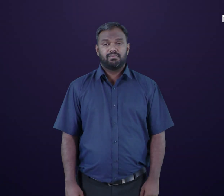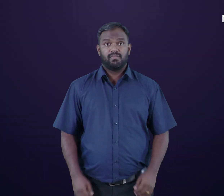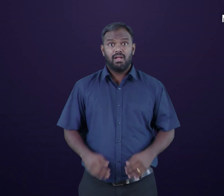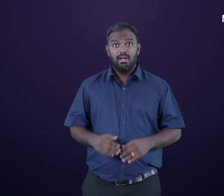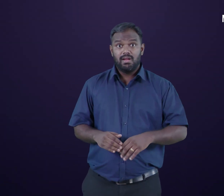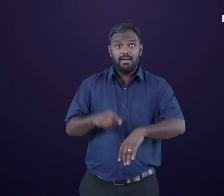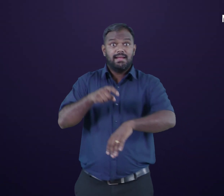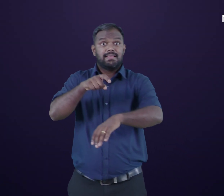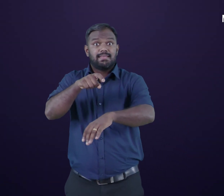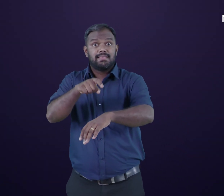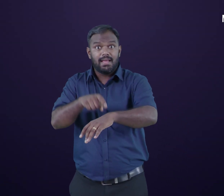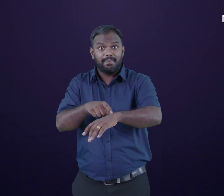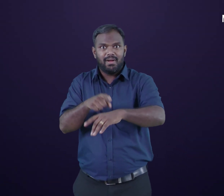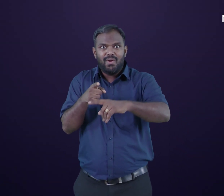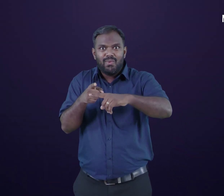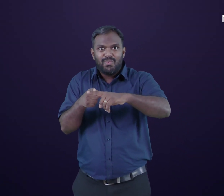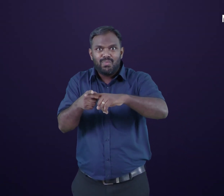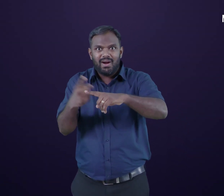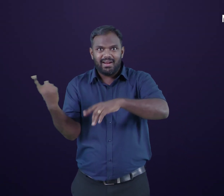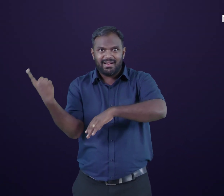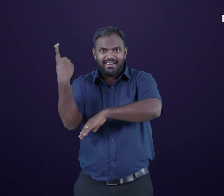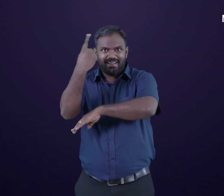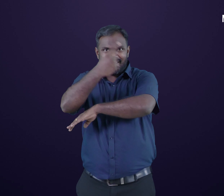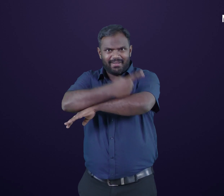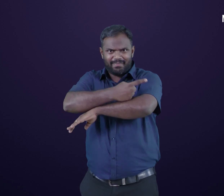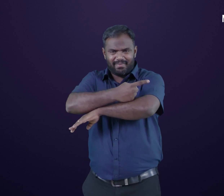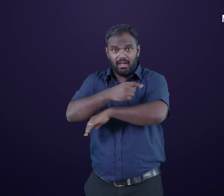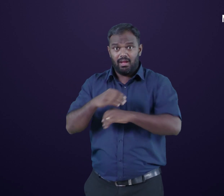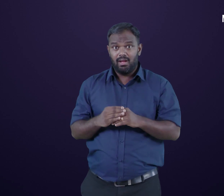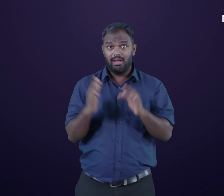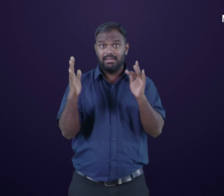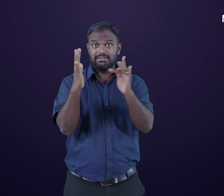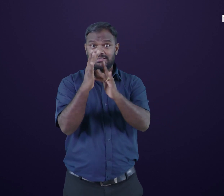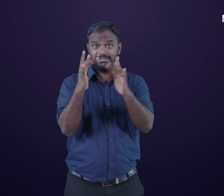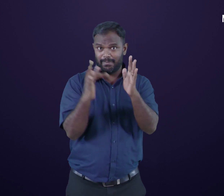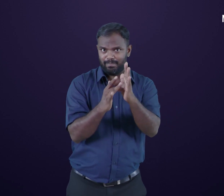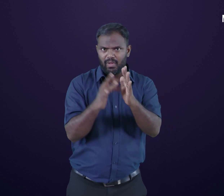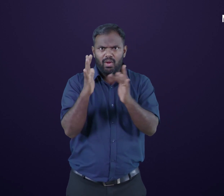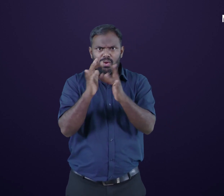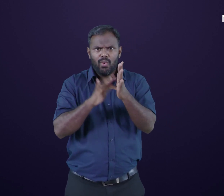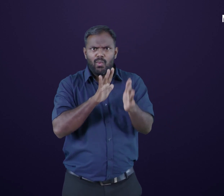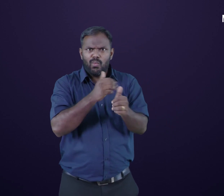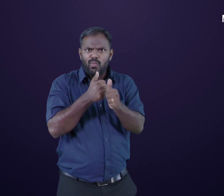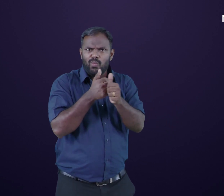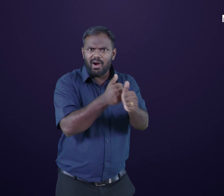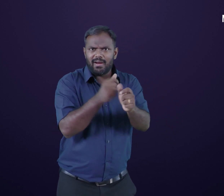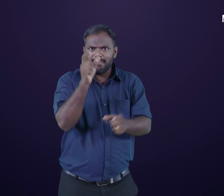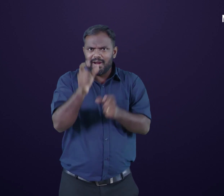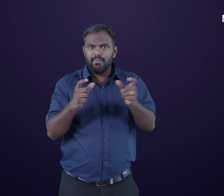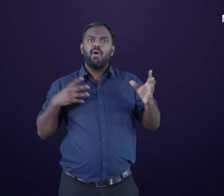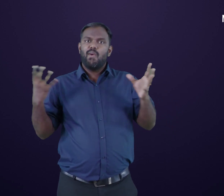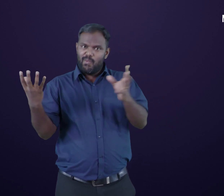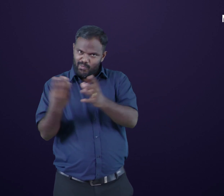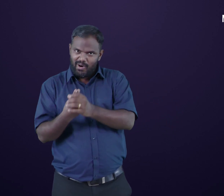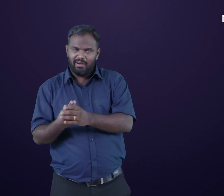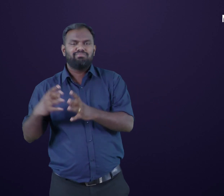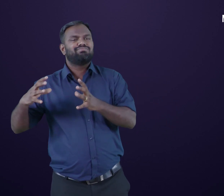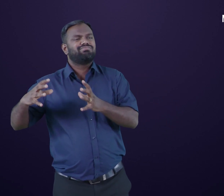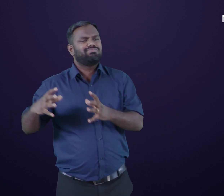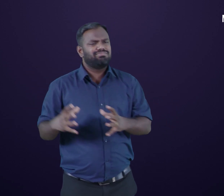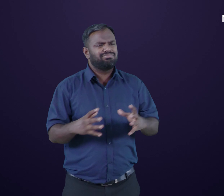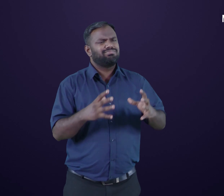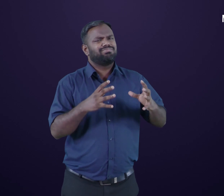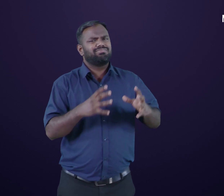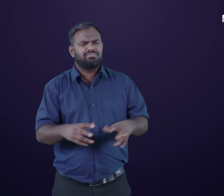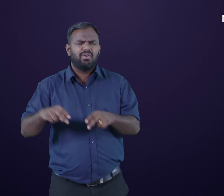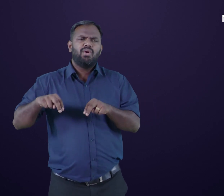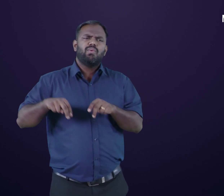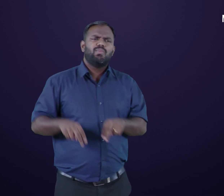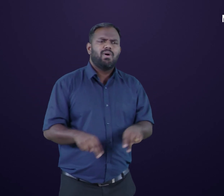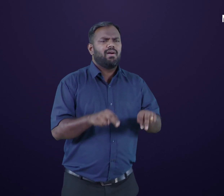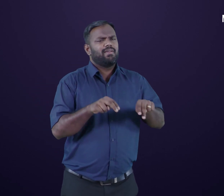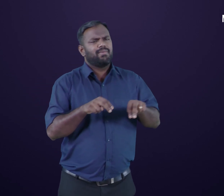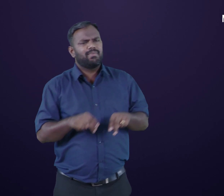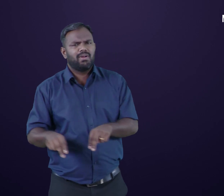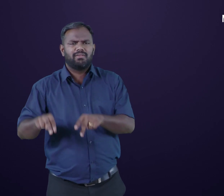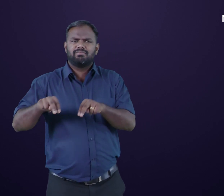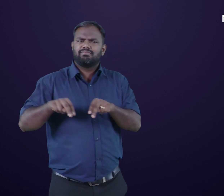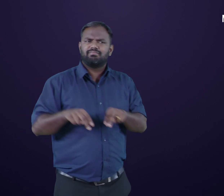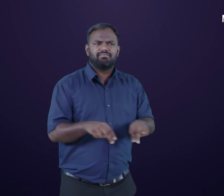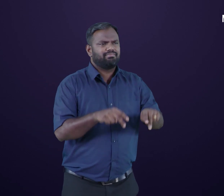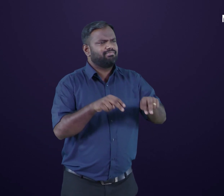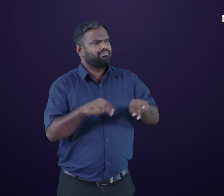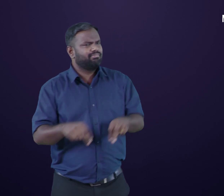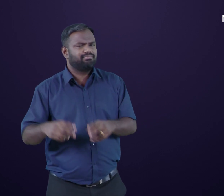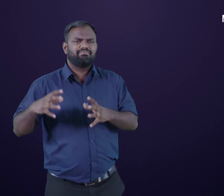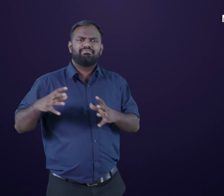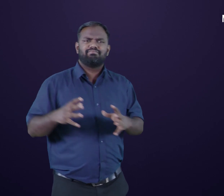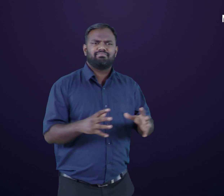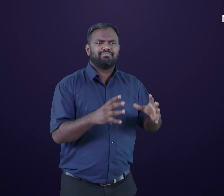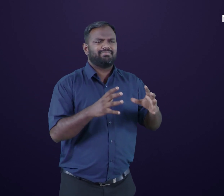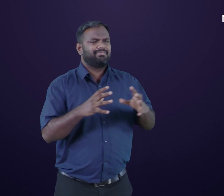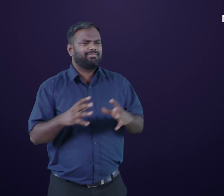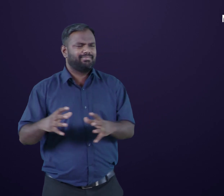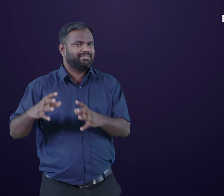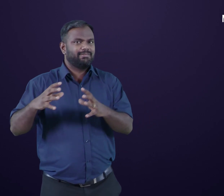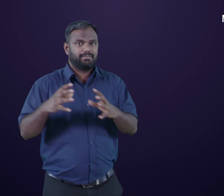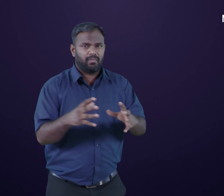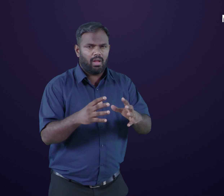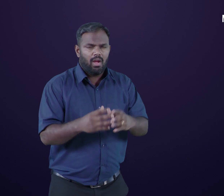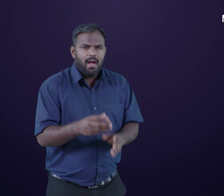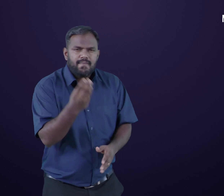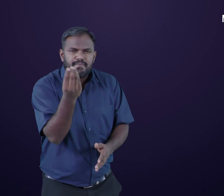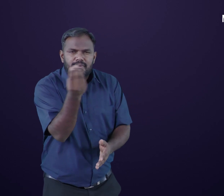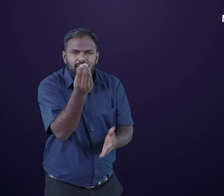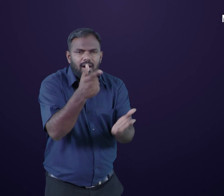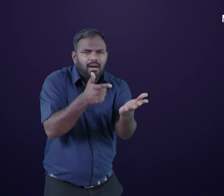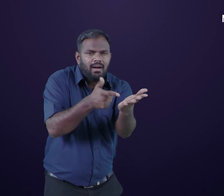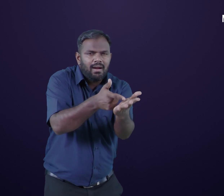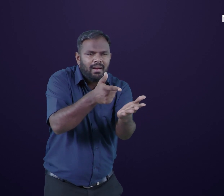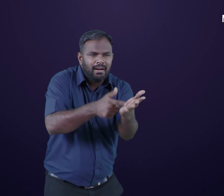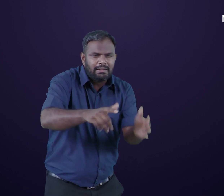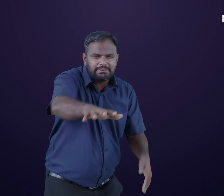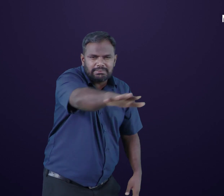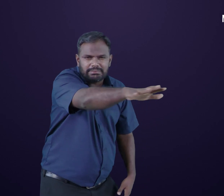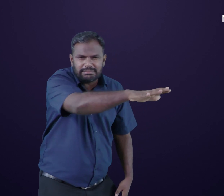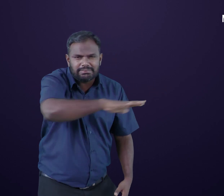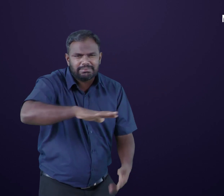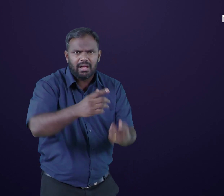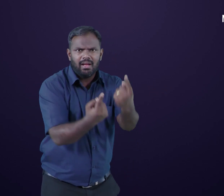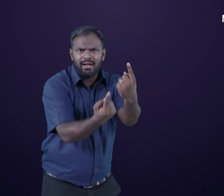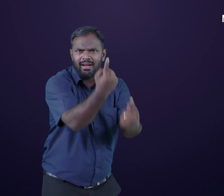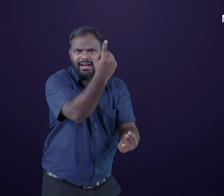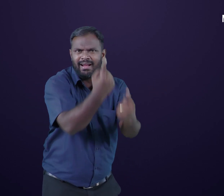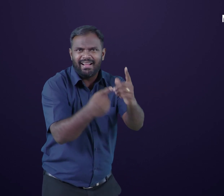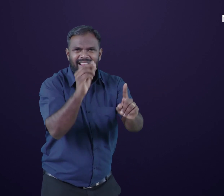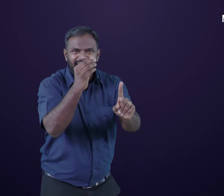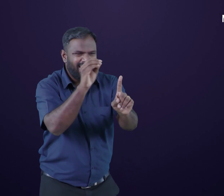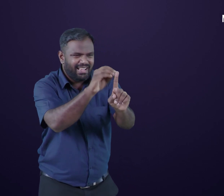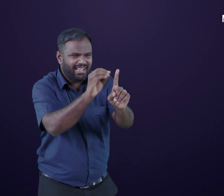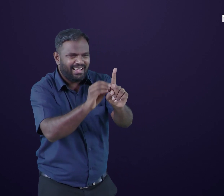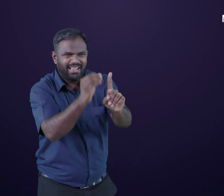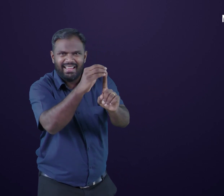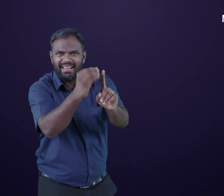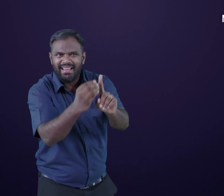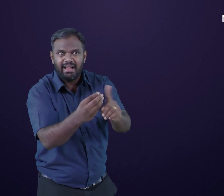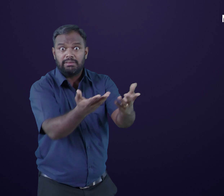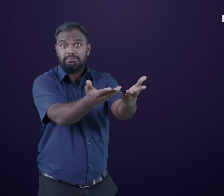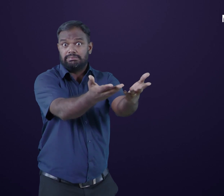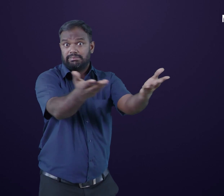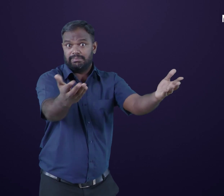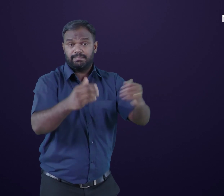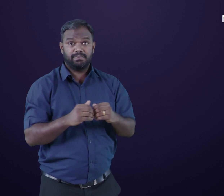One time on a Sabbath day, Jesus and his followers were walking through some fields of grain.